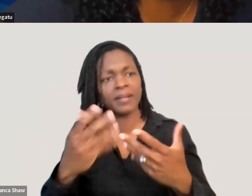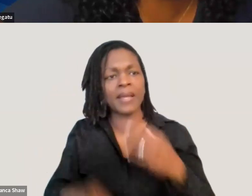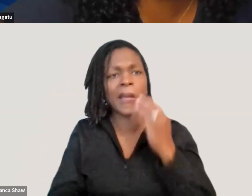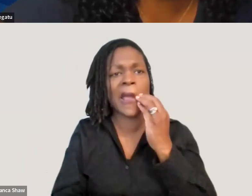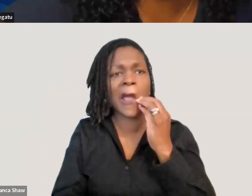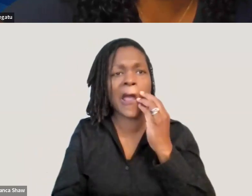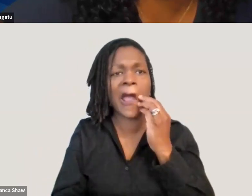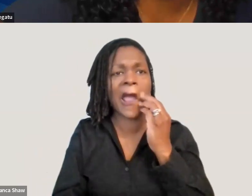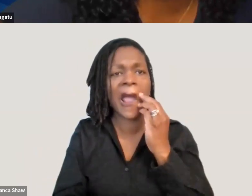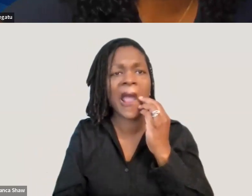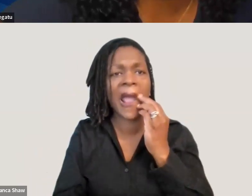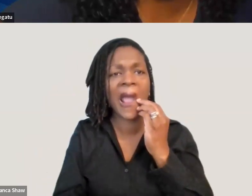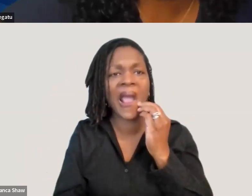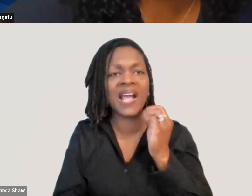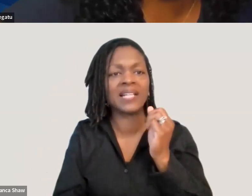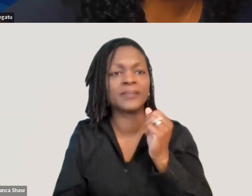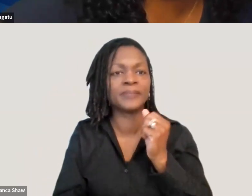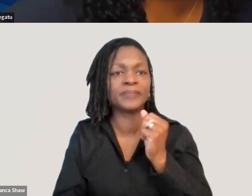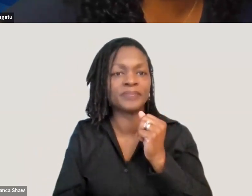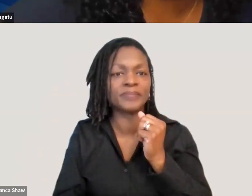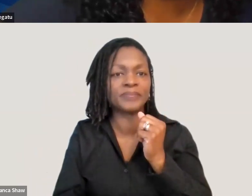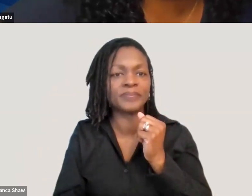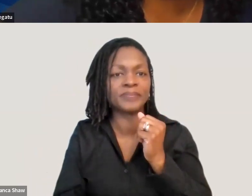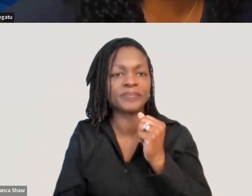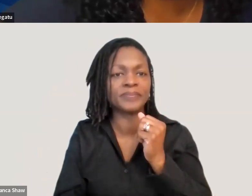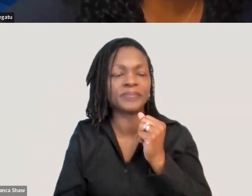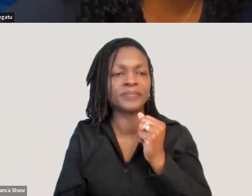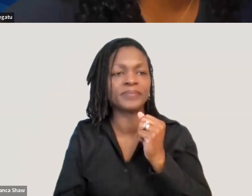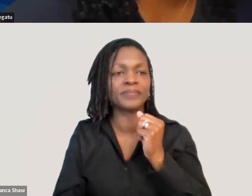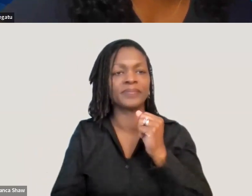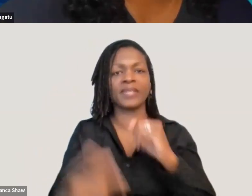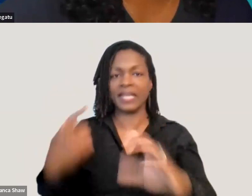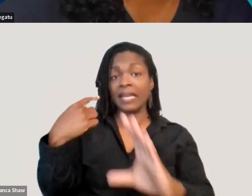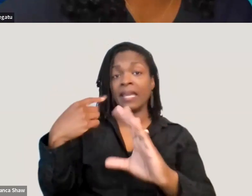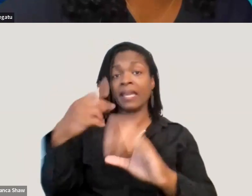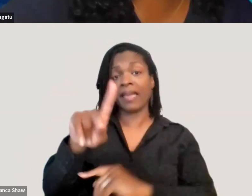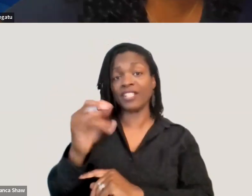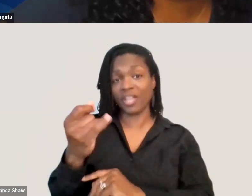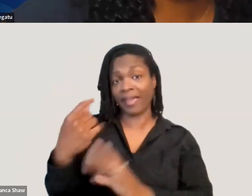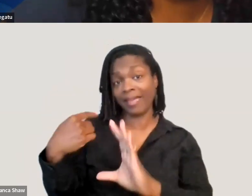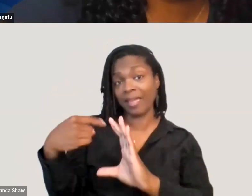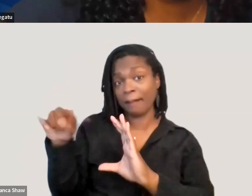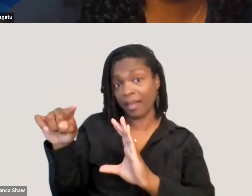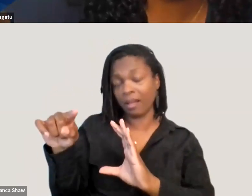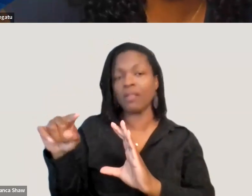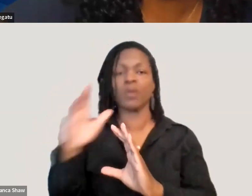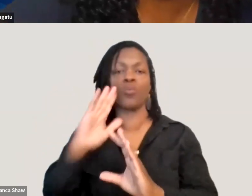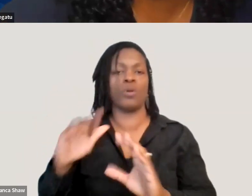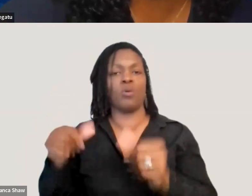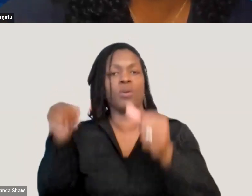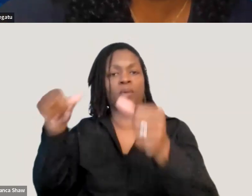Hmm. I know KJ is chomping at the bid. So please email that to KJ and we'll get that in there. Yes. Wonderful. Thank you. We will.